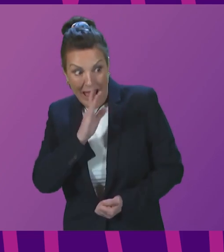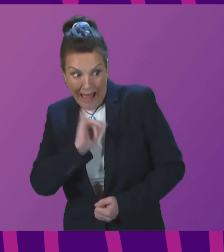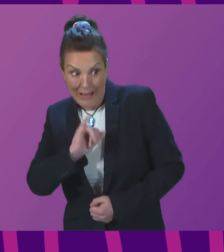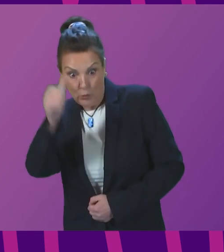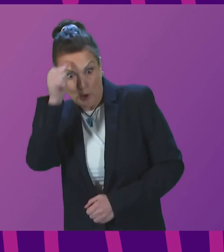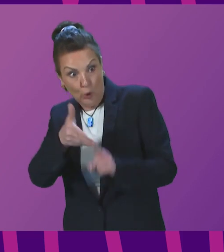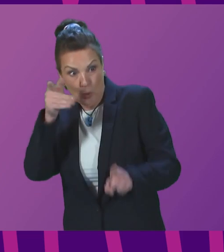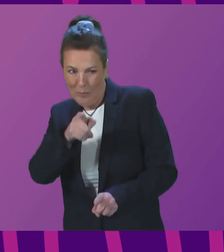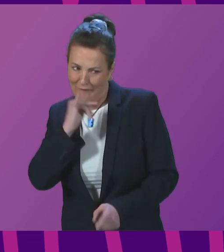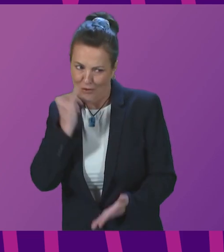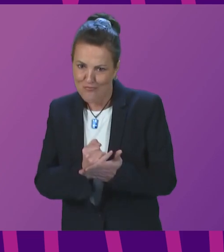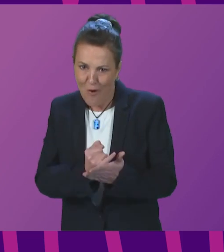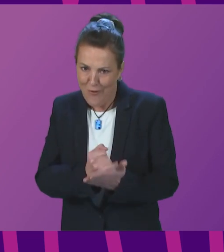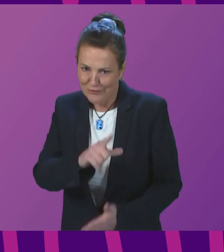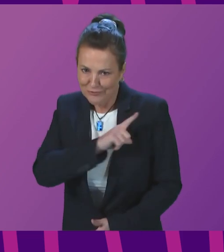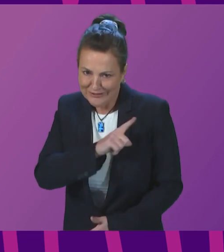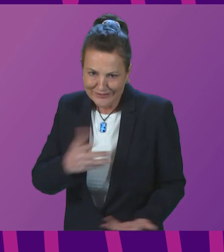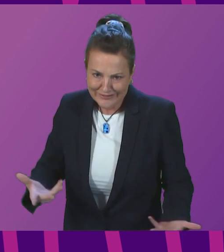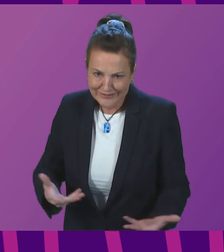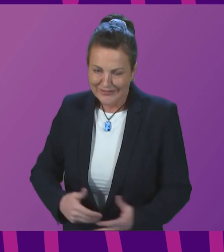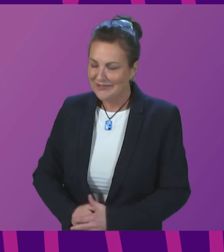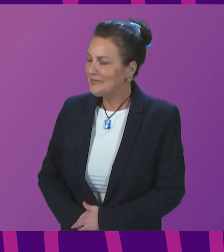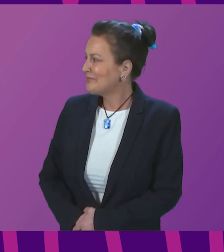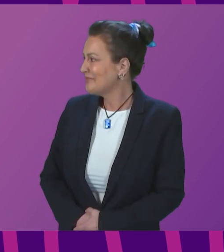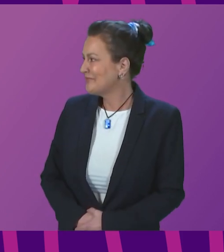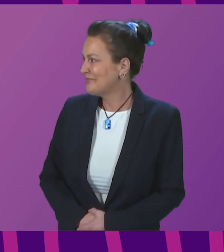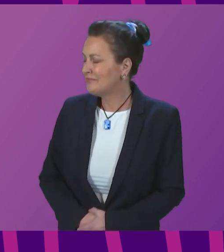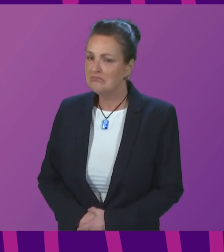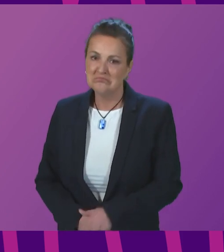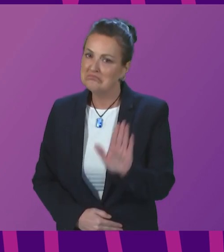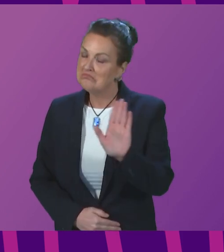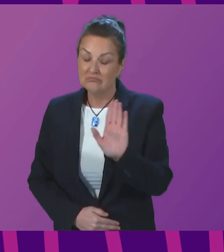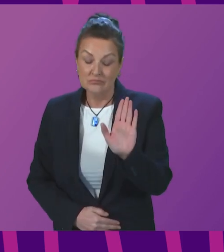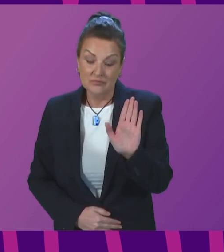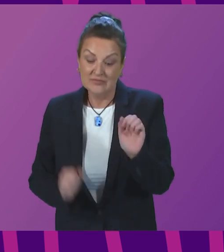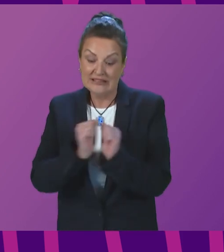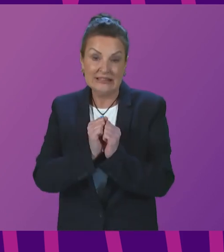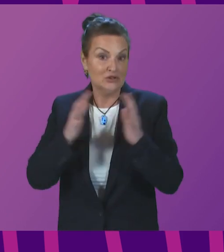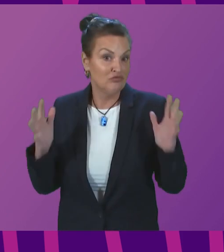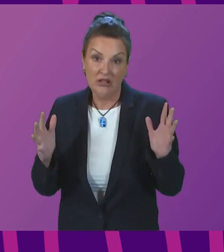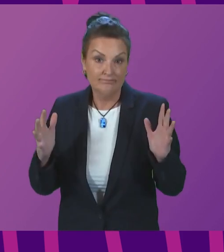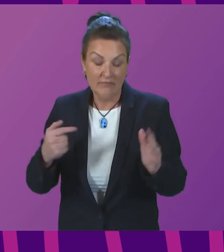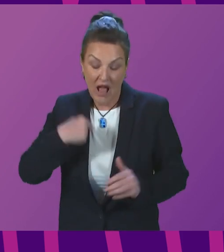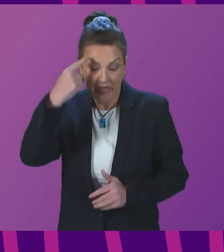I still believe that the Scottish Government was right to do everything possible to save Ferguson’s shipyard.